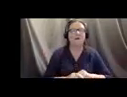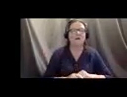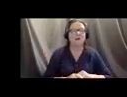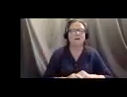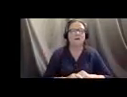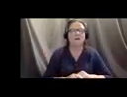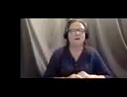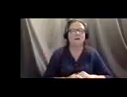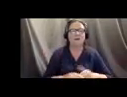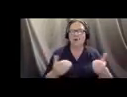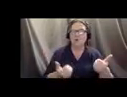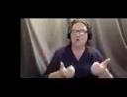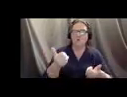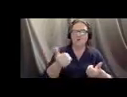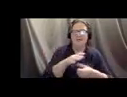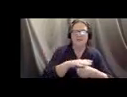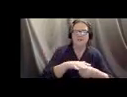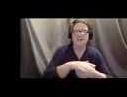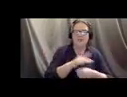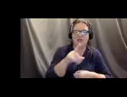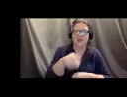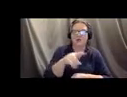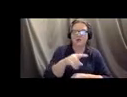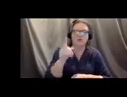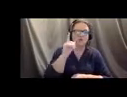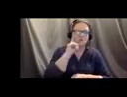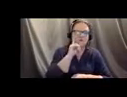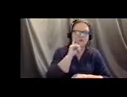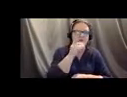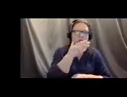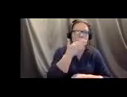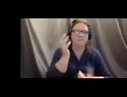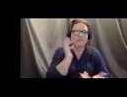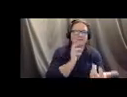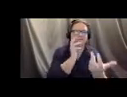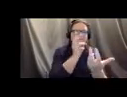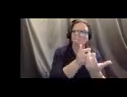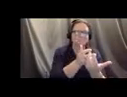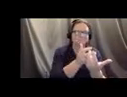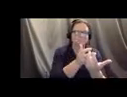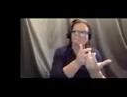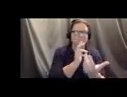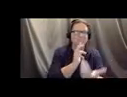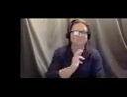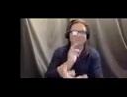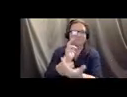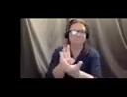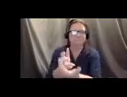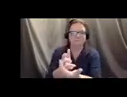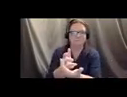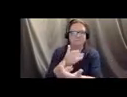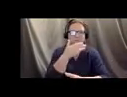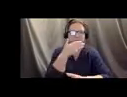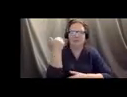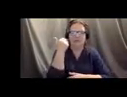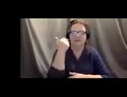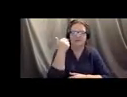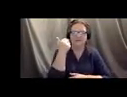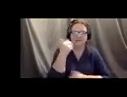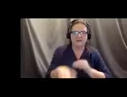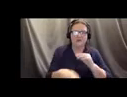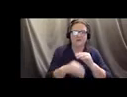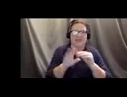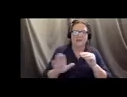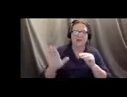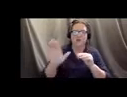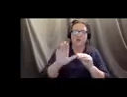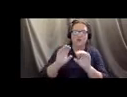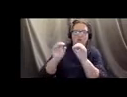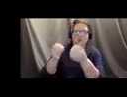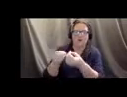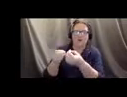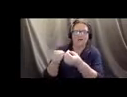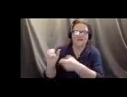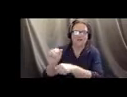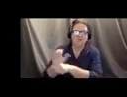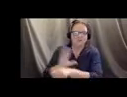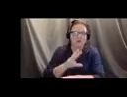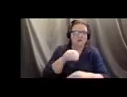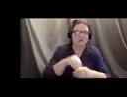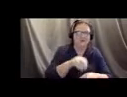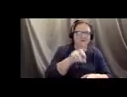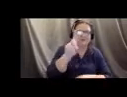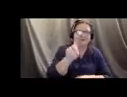area you think you're most aligned with, most suited to, adding your efforts within DAN.